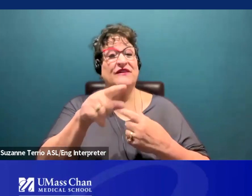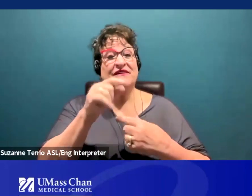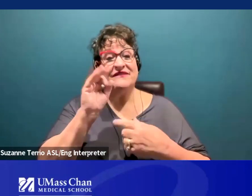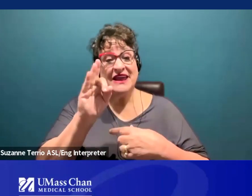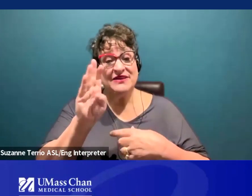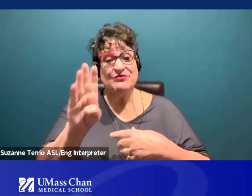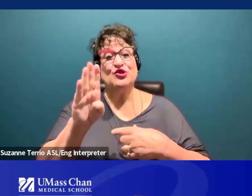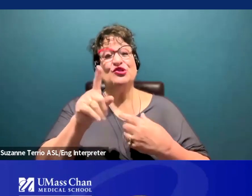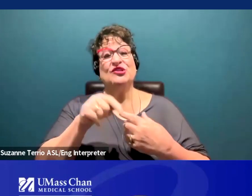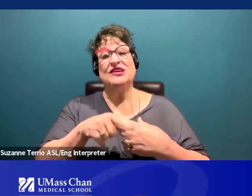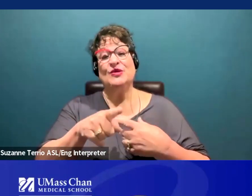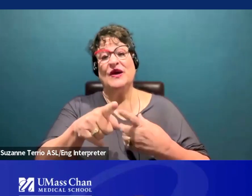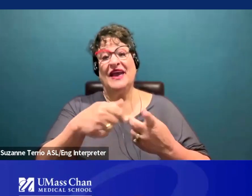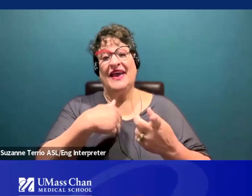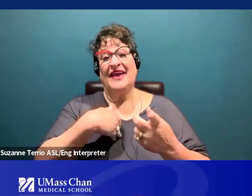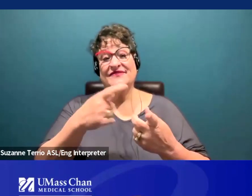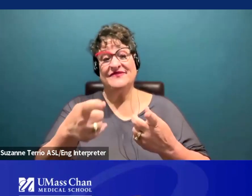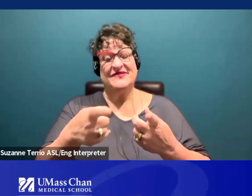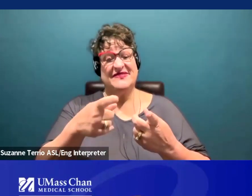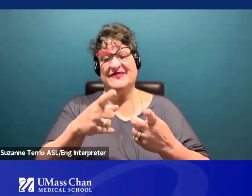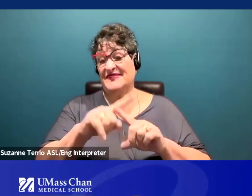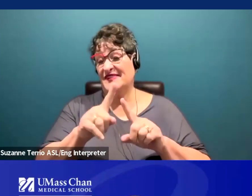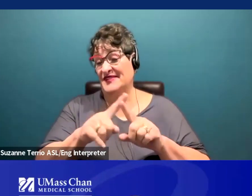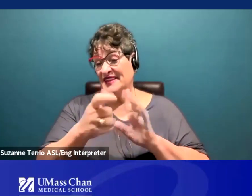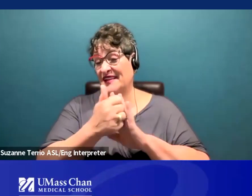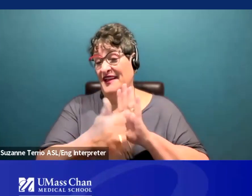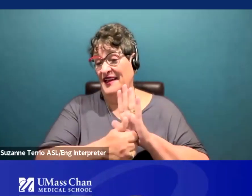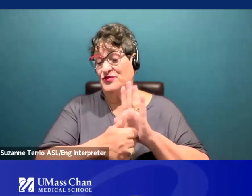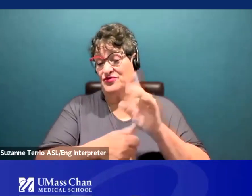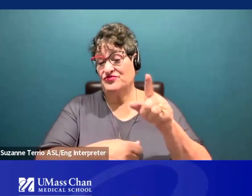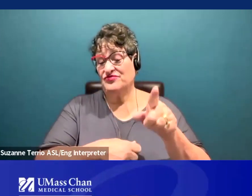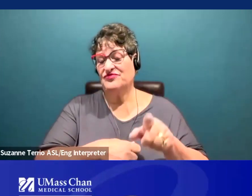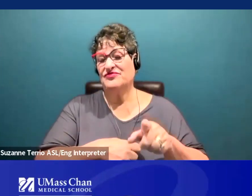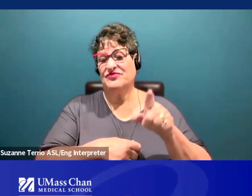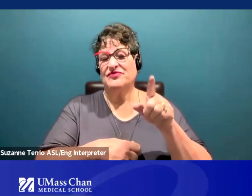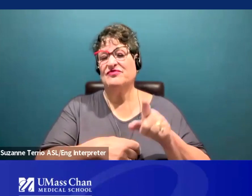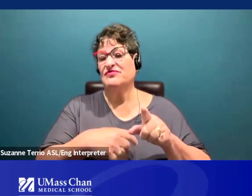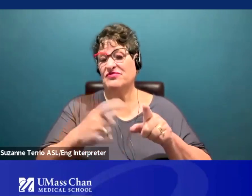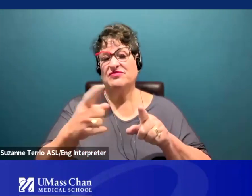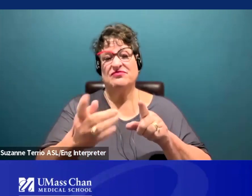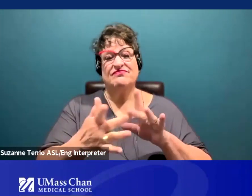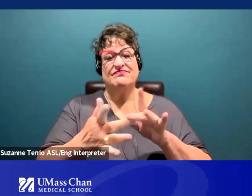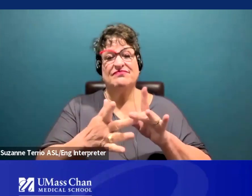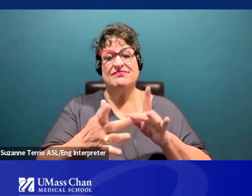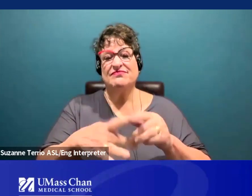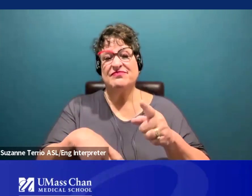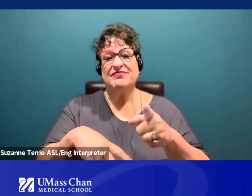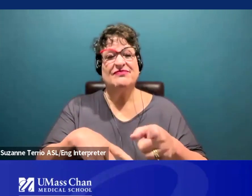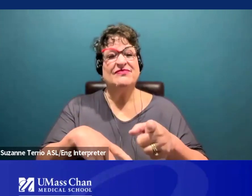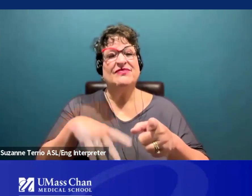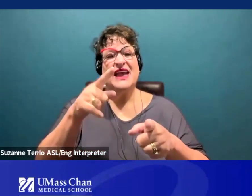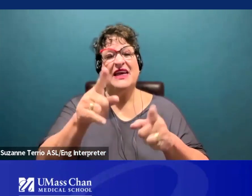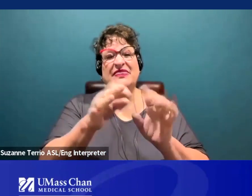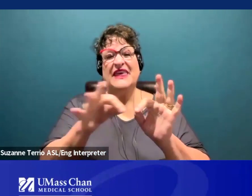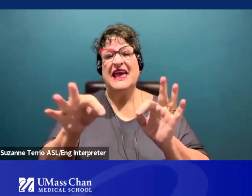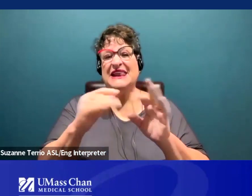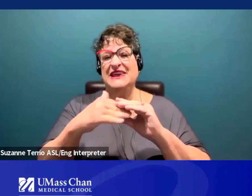and you can reach us at lurie@brandeis.edu. Next slide, please.